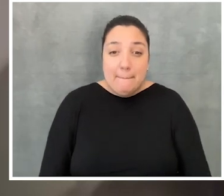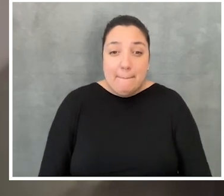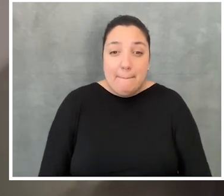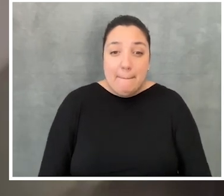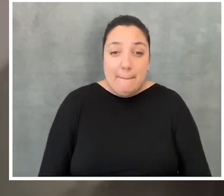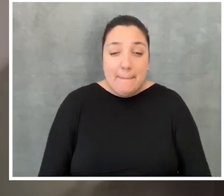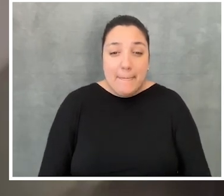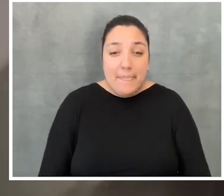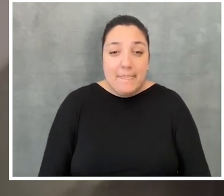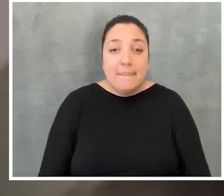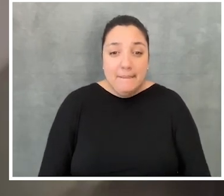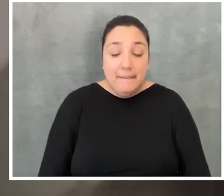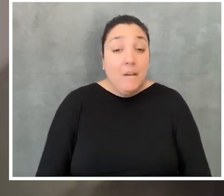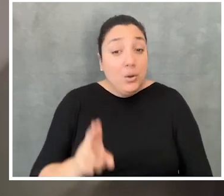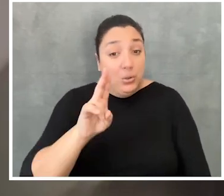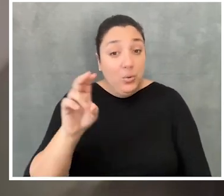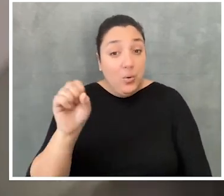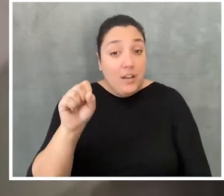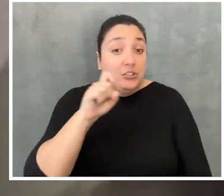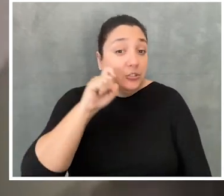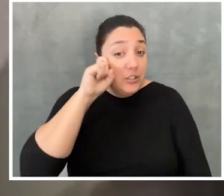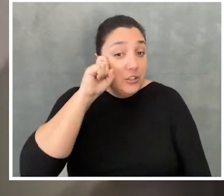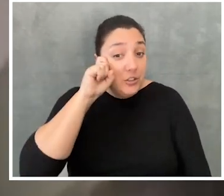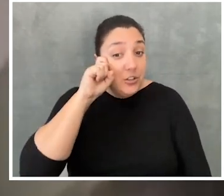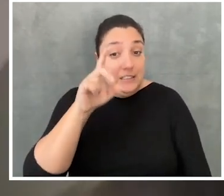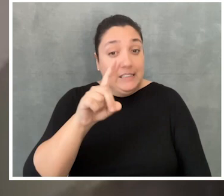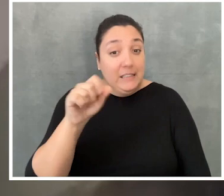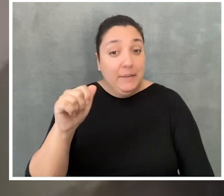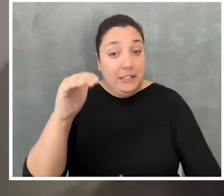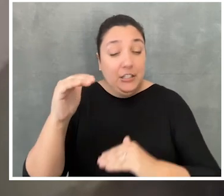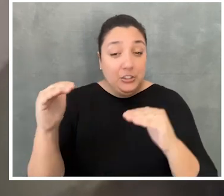U.S. Gender and Disability Justice Alliance is undertaking.